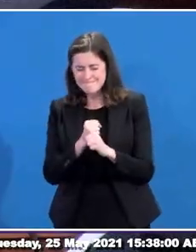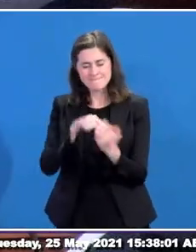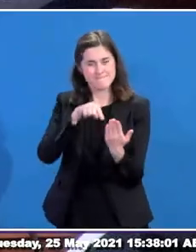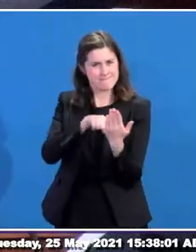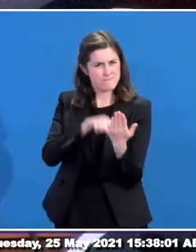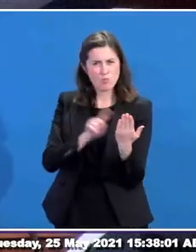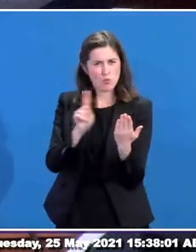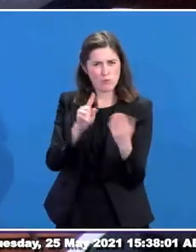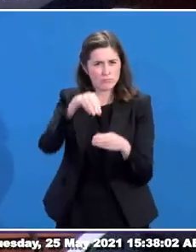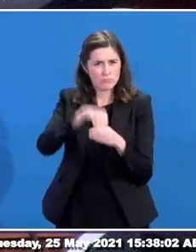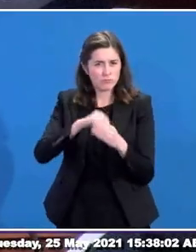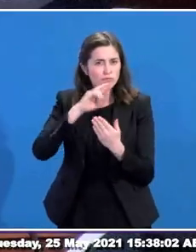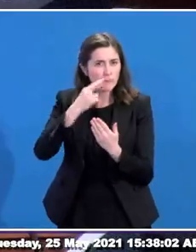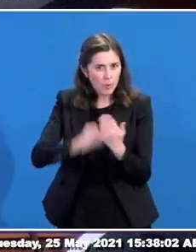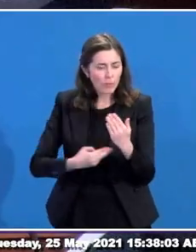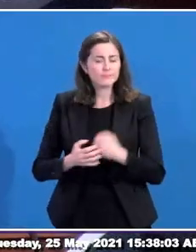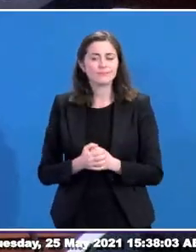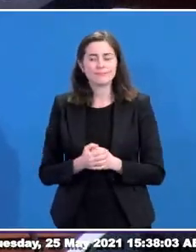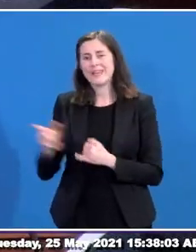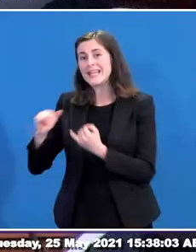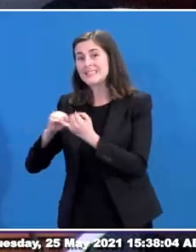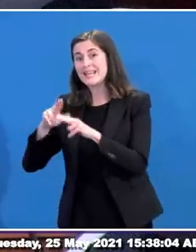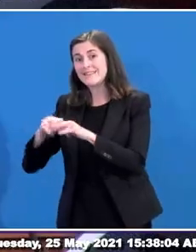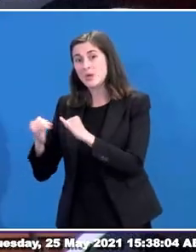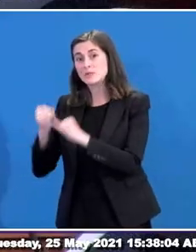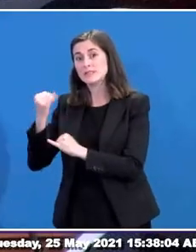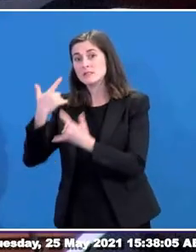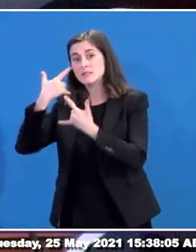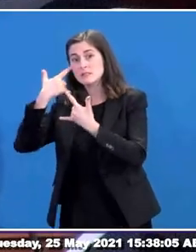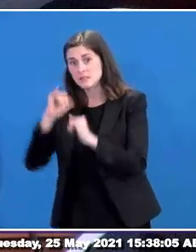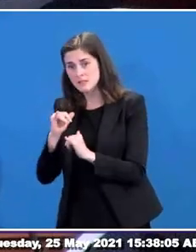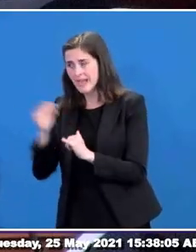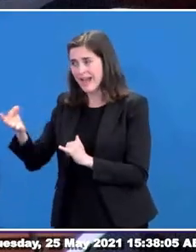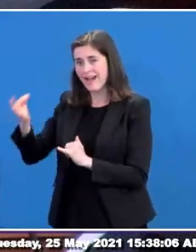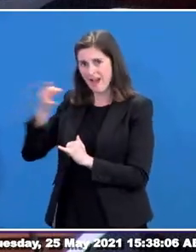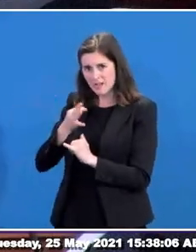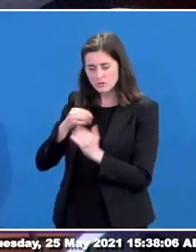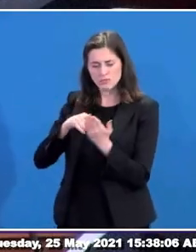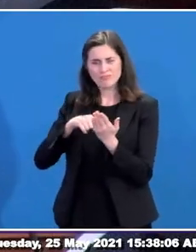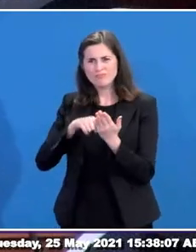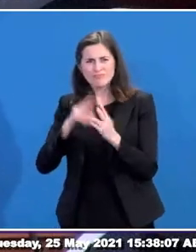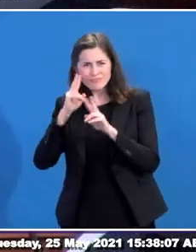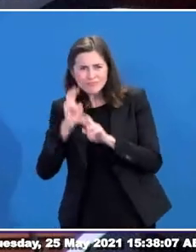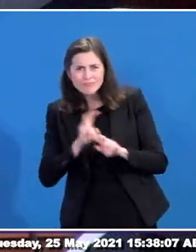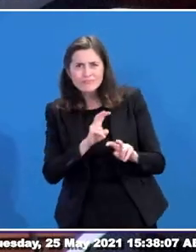You were asked by the solicitors to do some follow-up of that puffy eye report